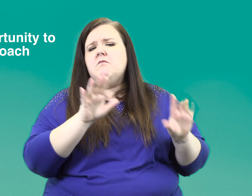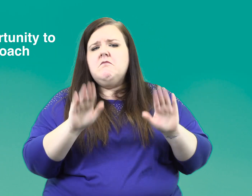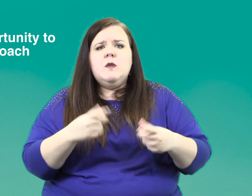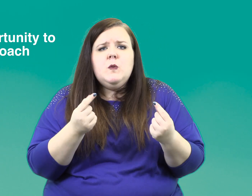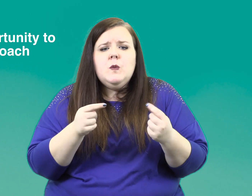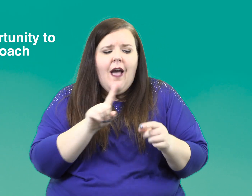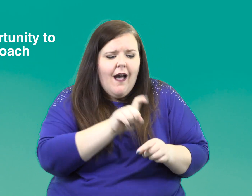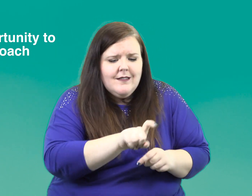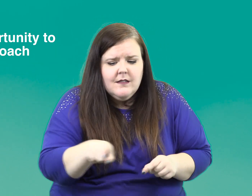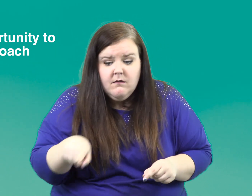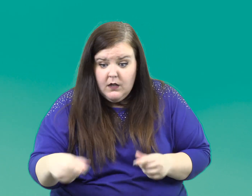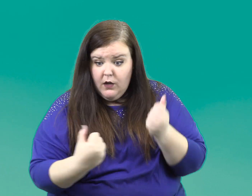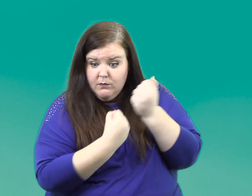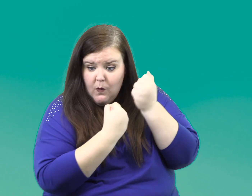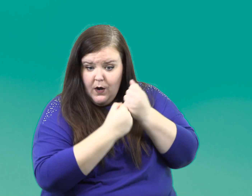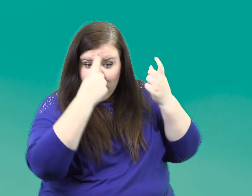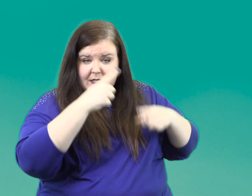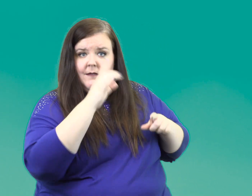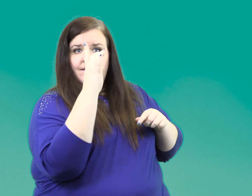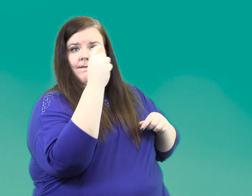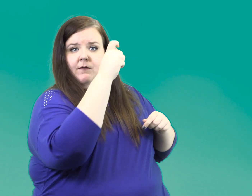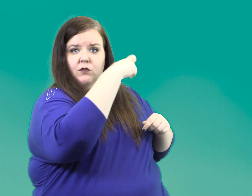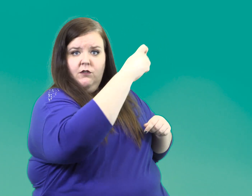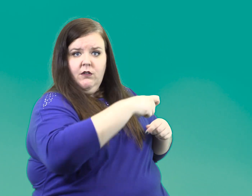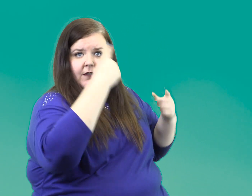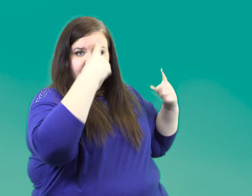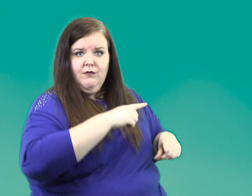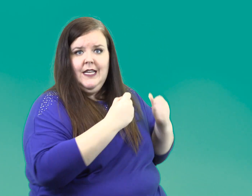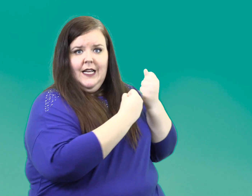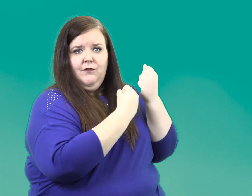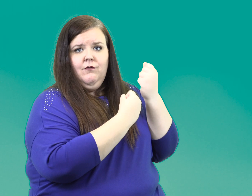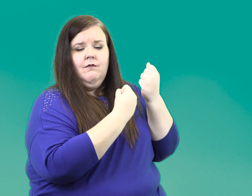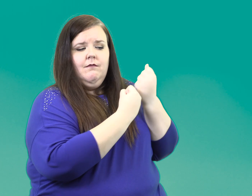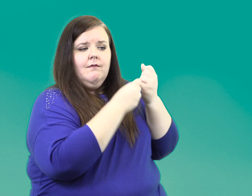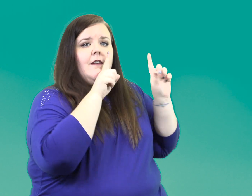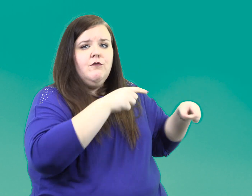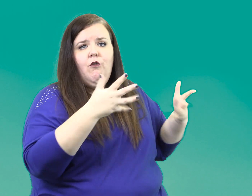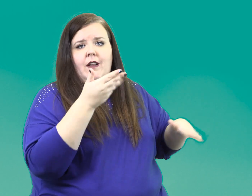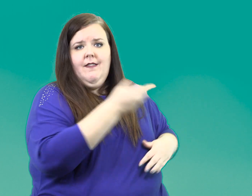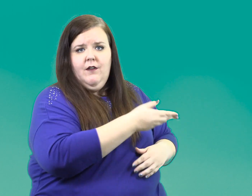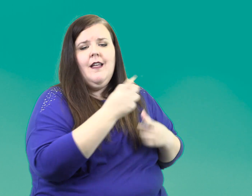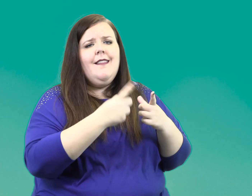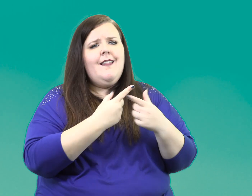If only one or two students has an answer, I can ask if they agree or support the answers already on the board and then I can add a check.